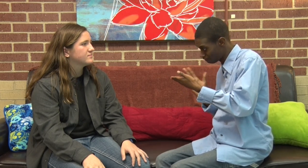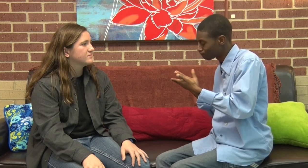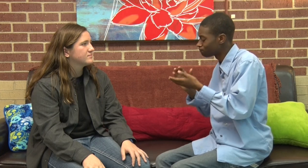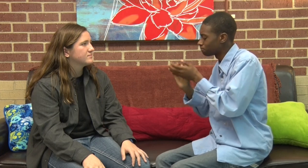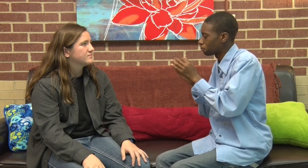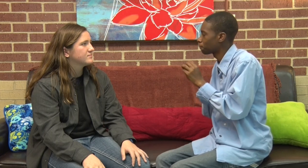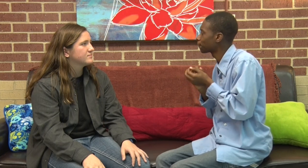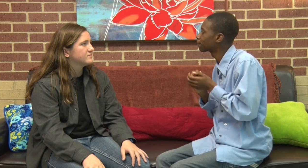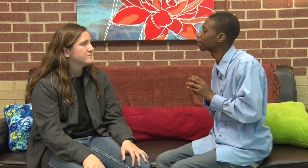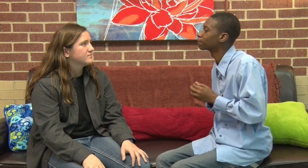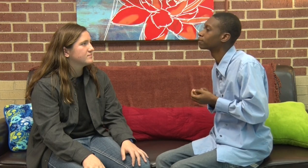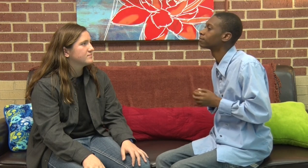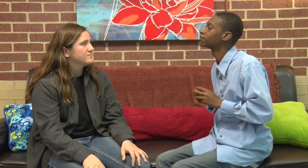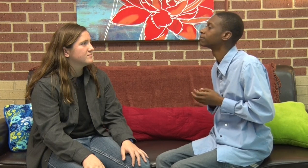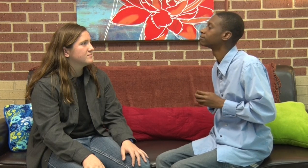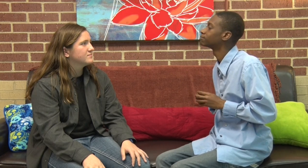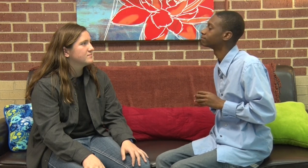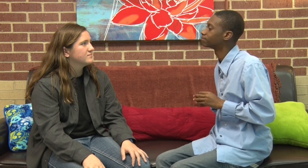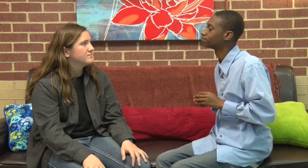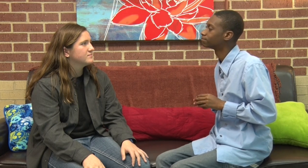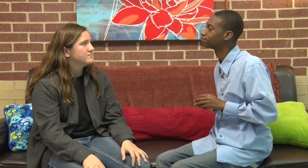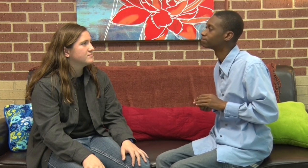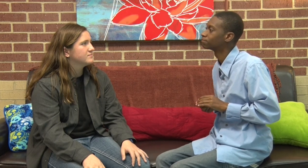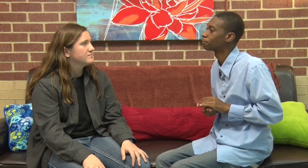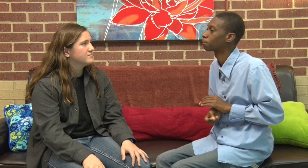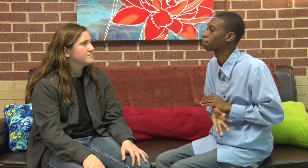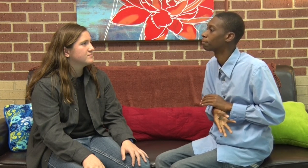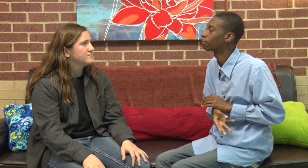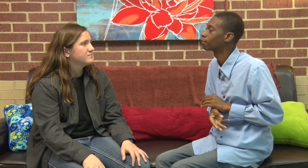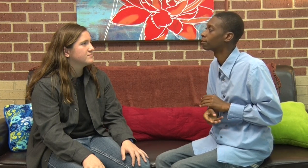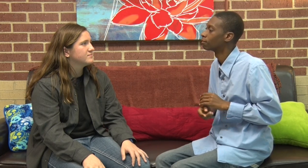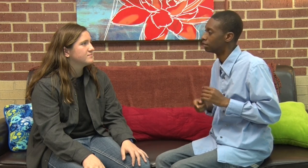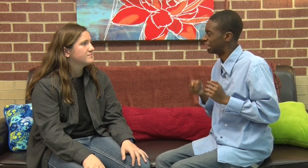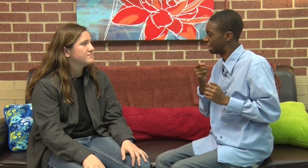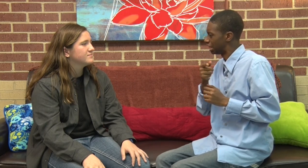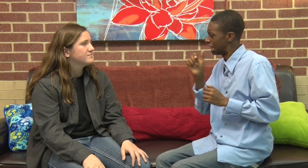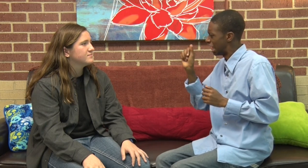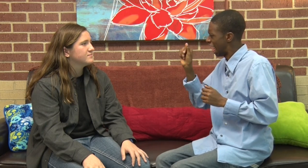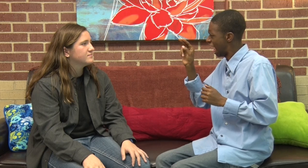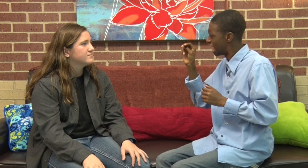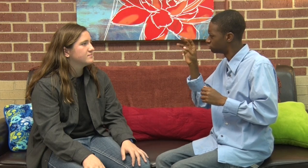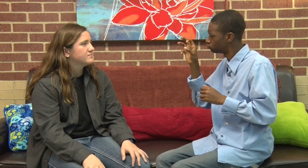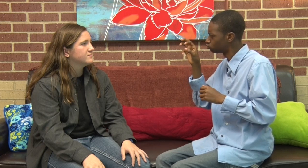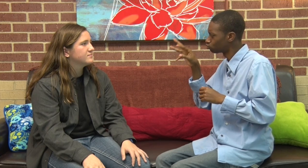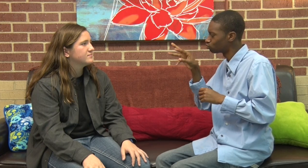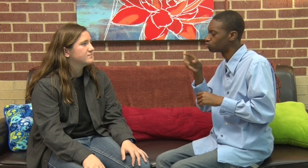And after she was done making the list, she crumpled up the paper and tossed it on the floor.